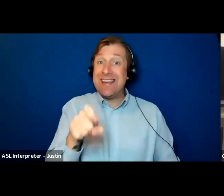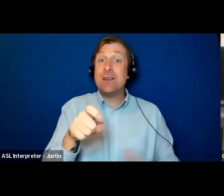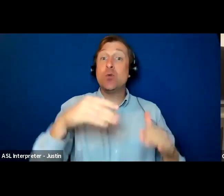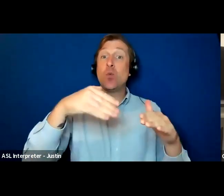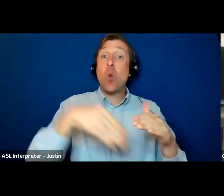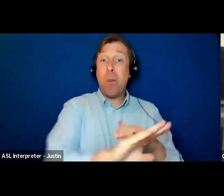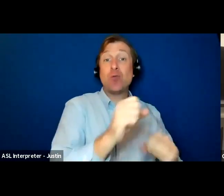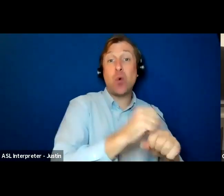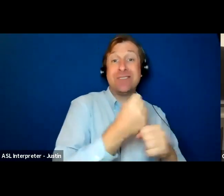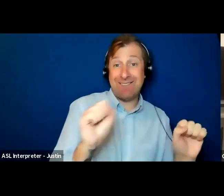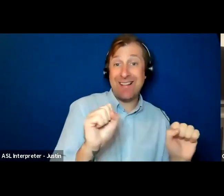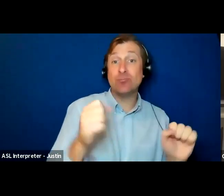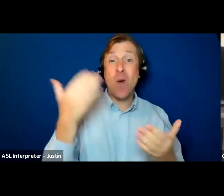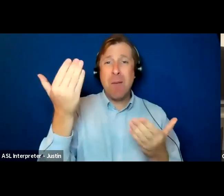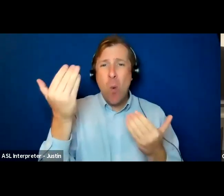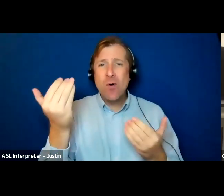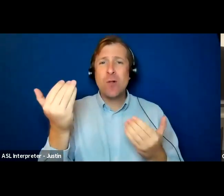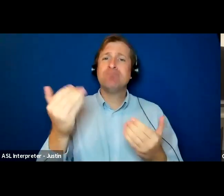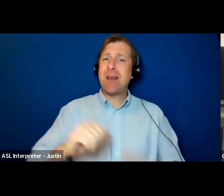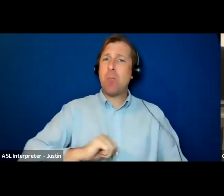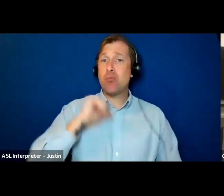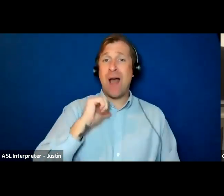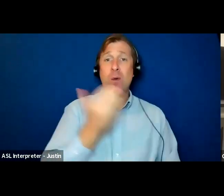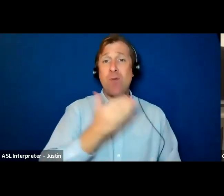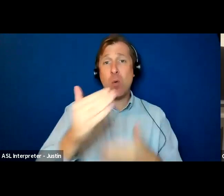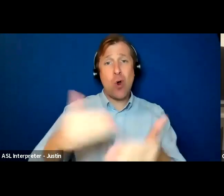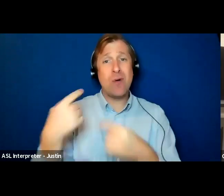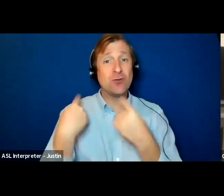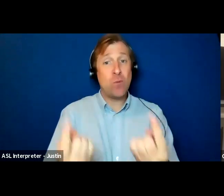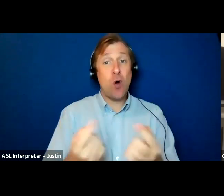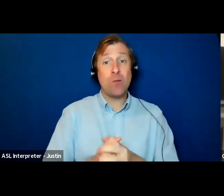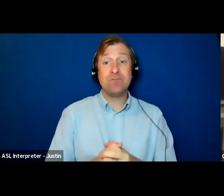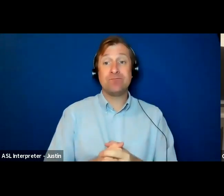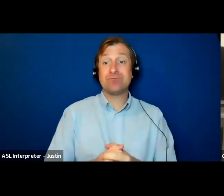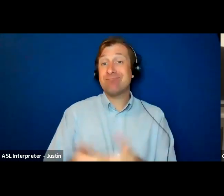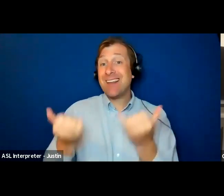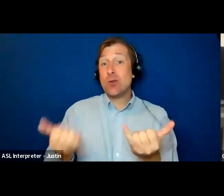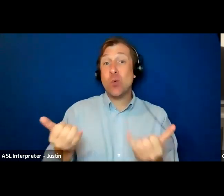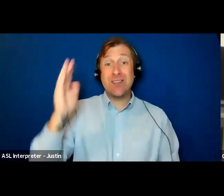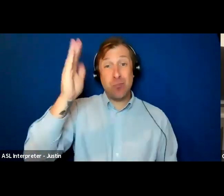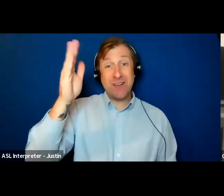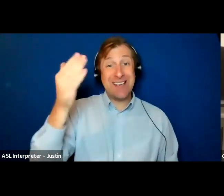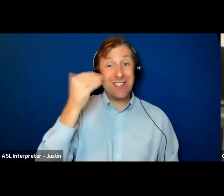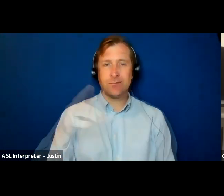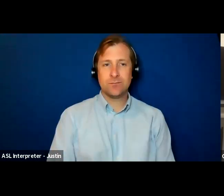So I'm hopeful and very proud of the progress we made and that after today's presentation, I hope you feel the same.